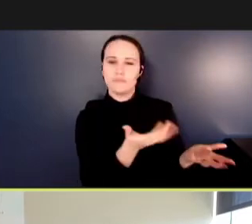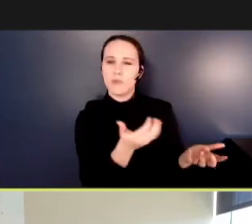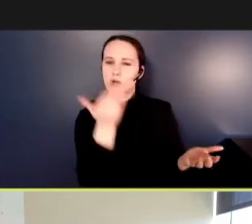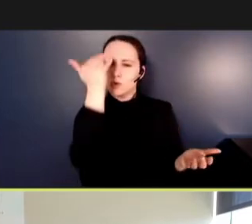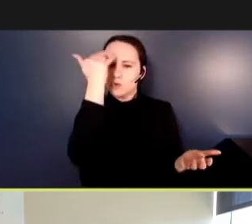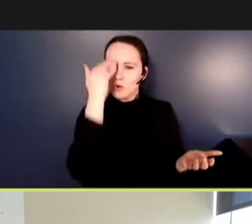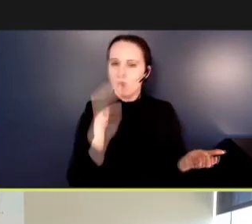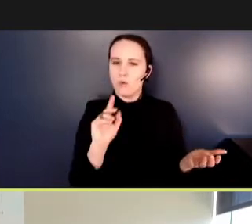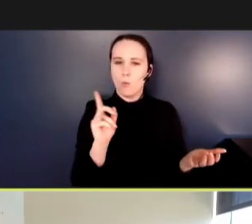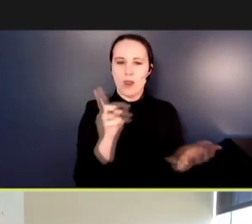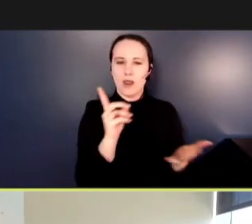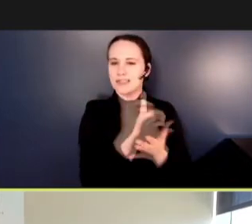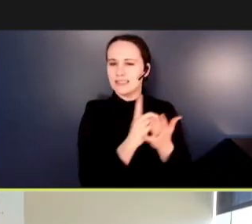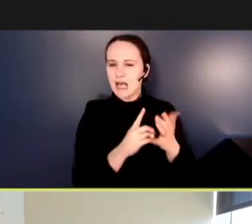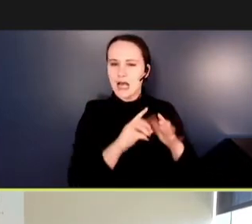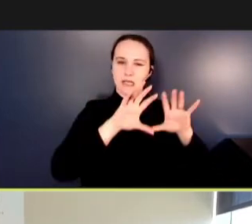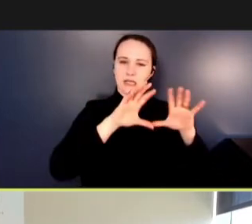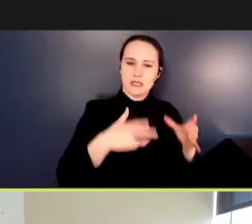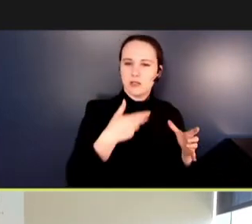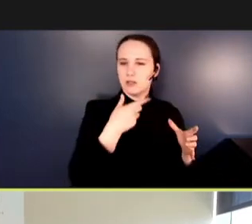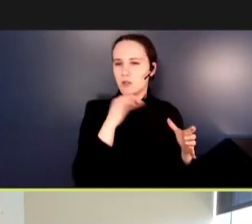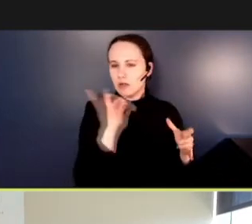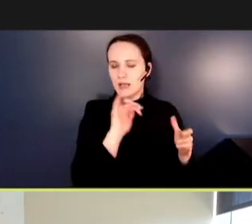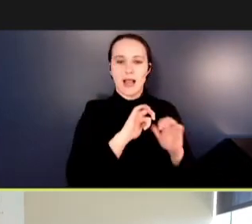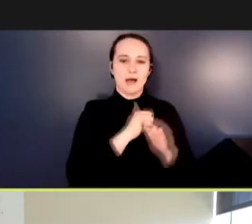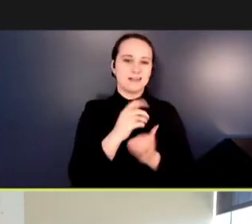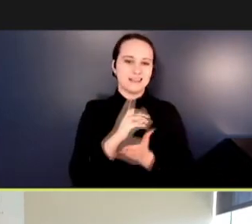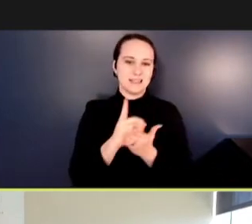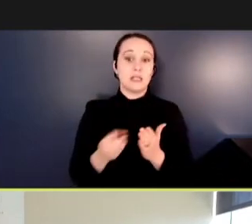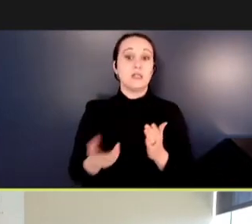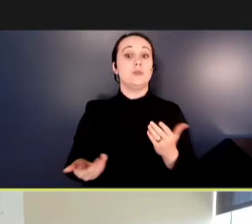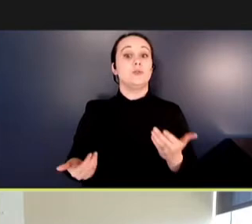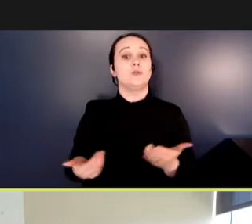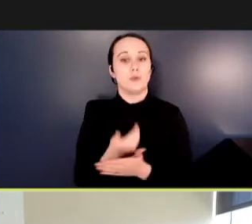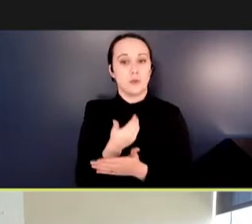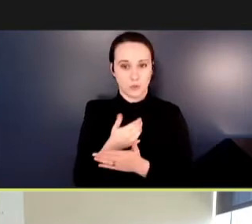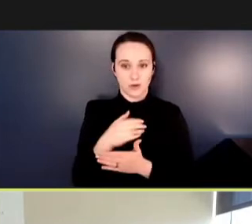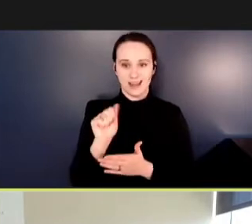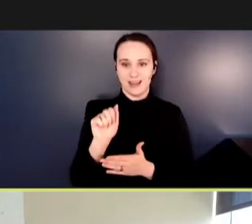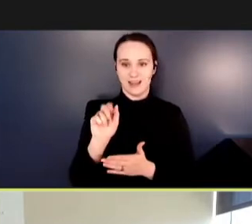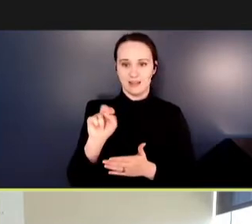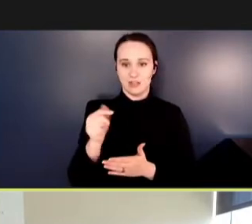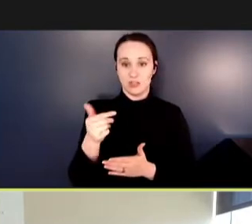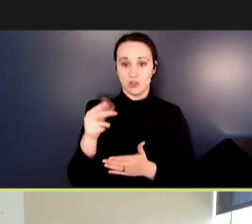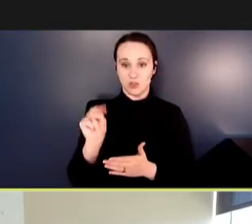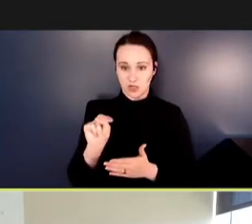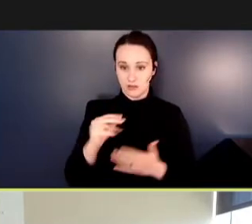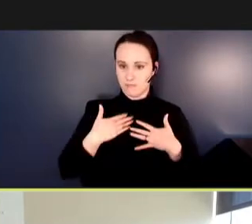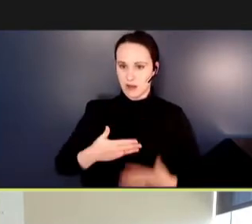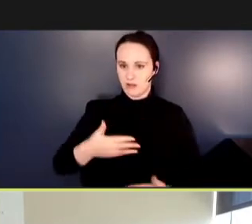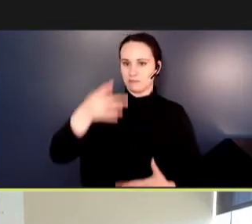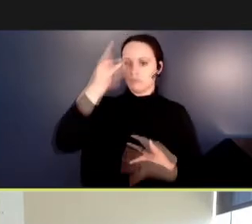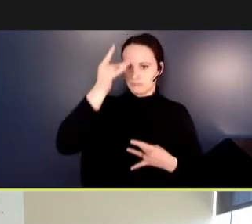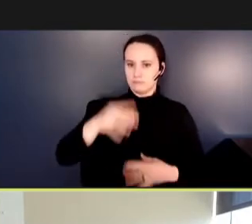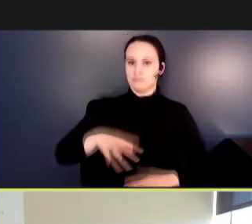new immunogens aiming to elicit cross-protective immune responses against viruses that are closely